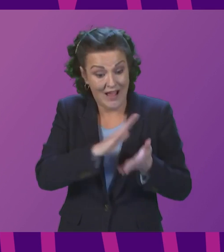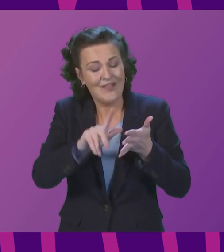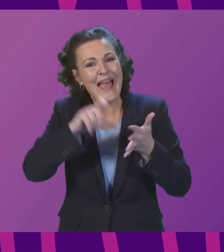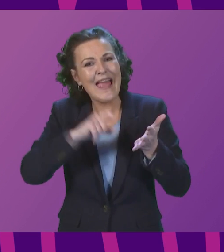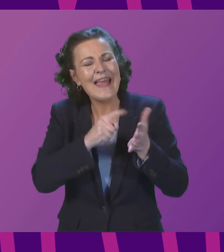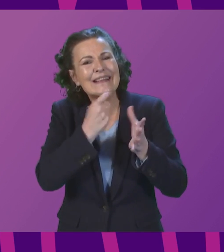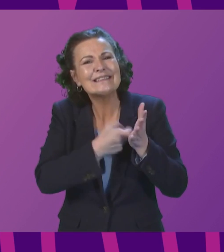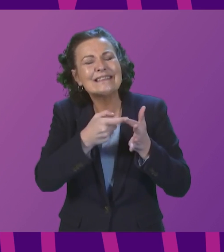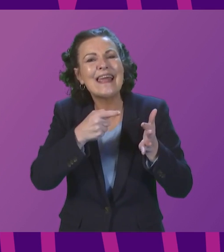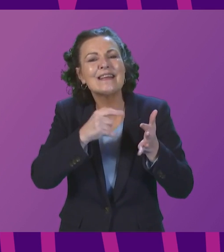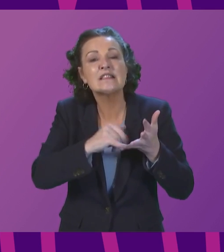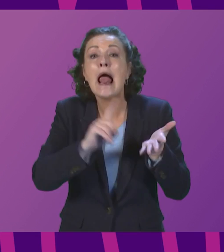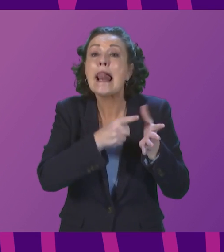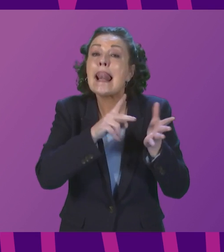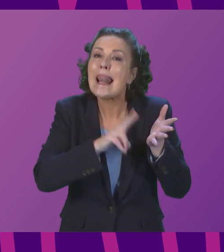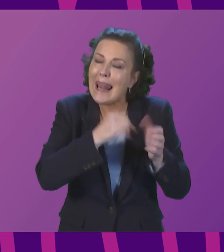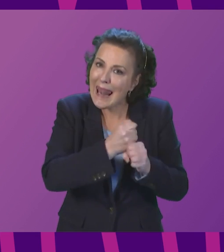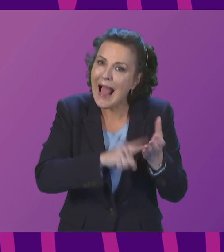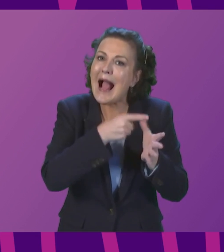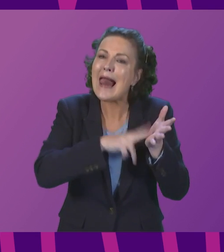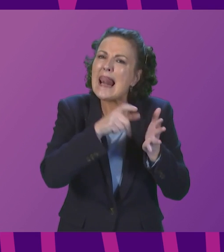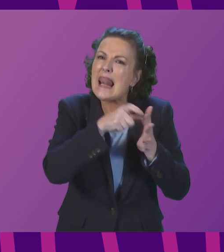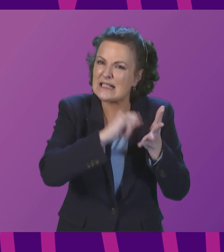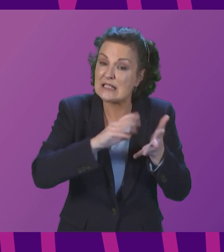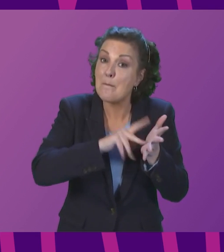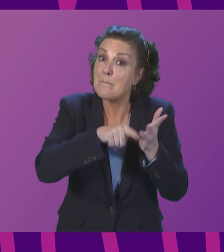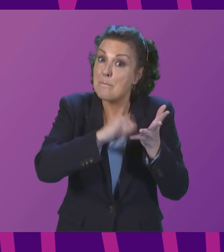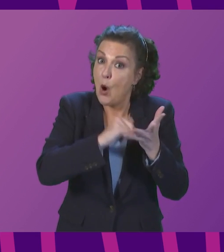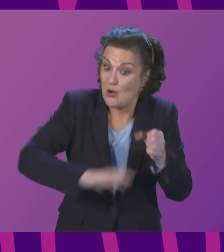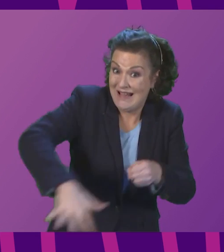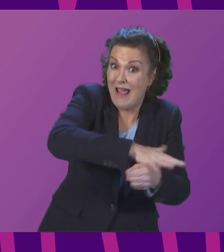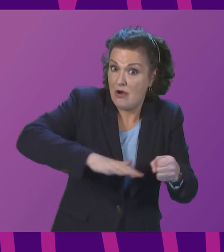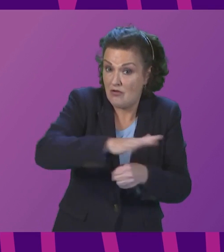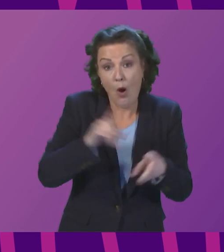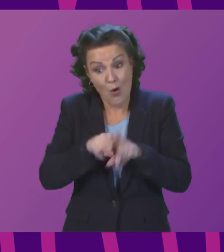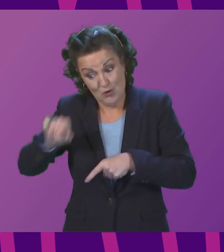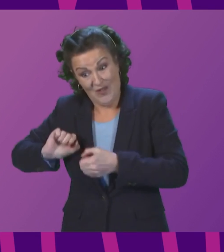Does she agree that the work undertaken by the Friends of Langlands Moss has been a huge